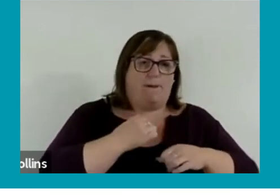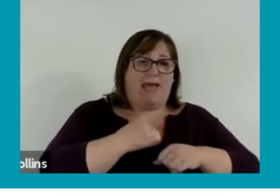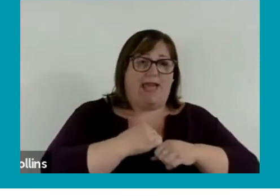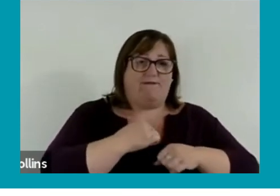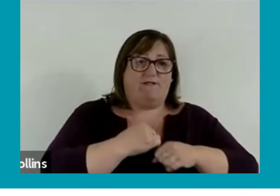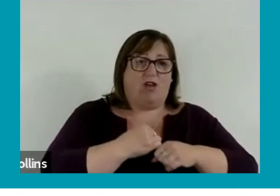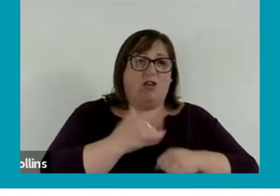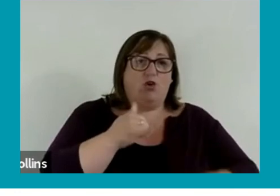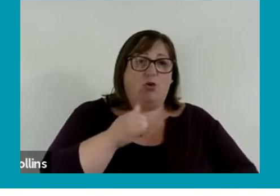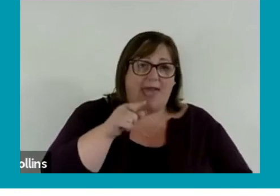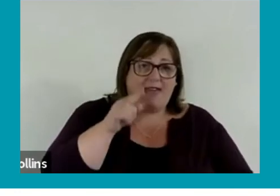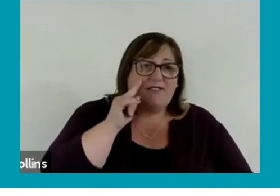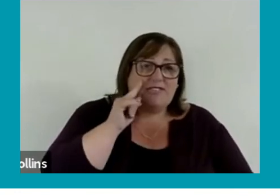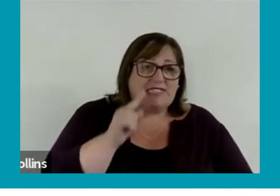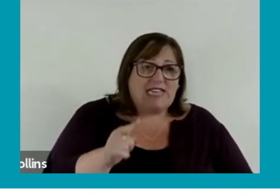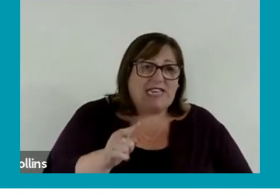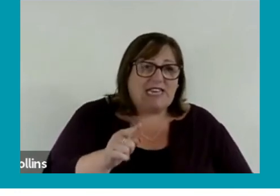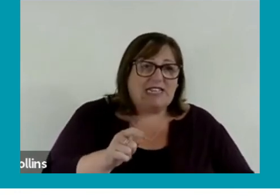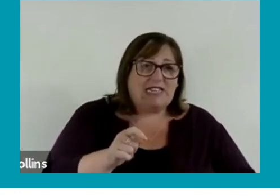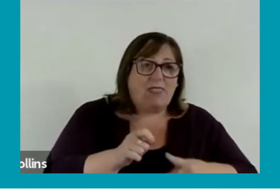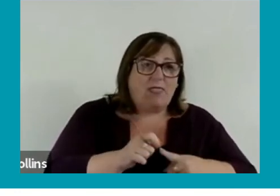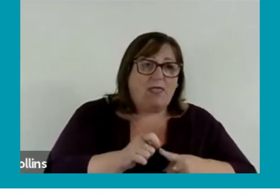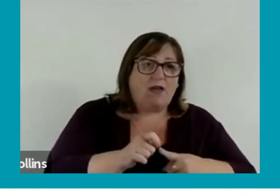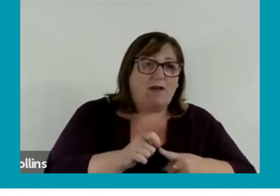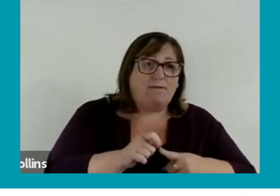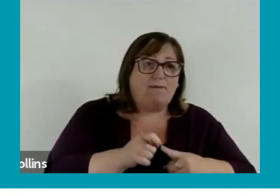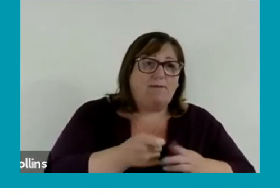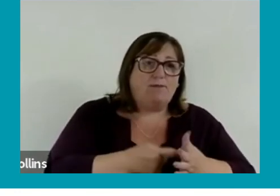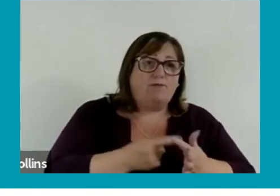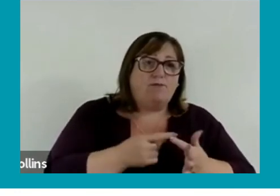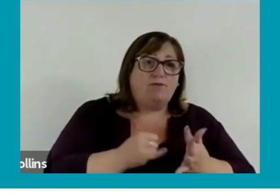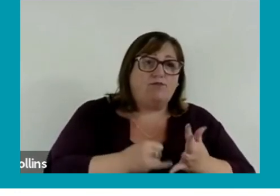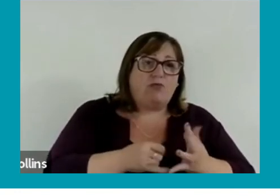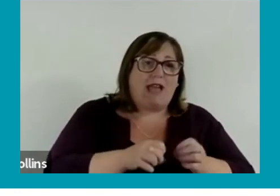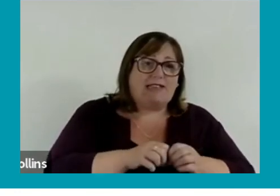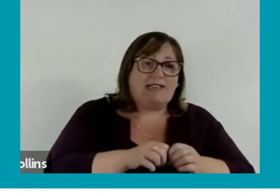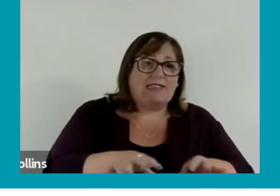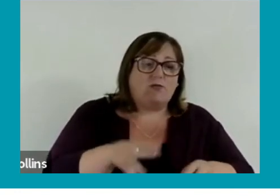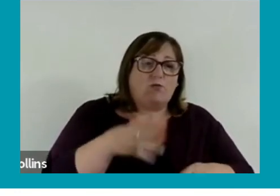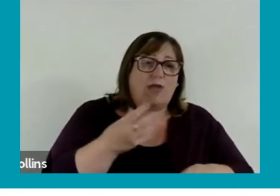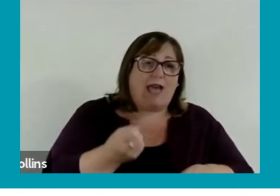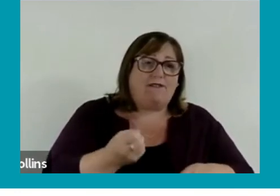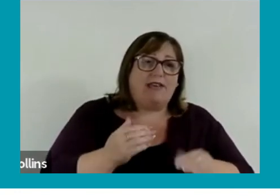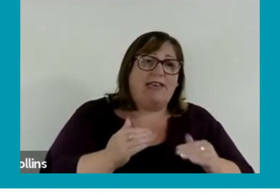from this team rather they've come up with the equal parenthood pay and leave policy which is